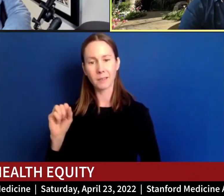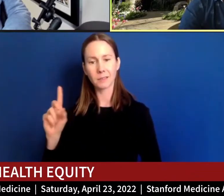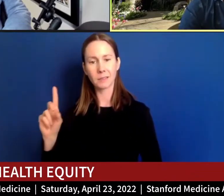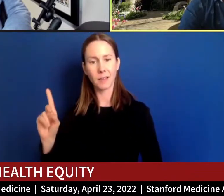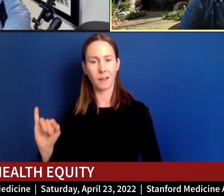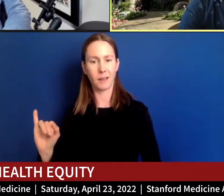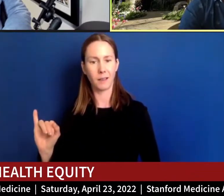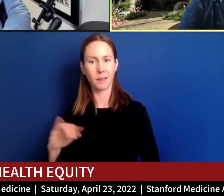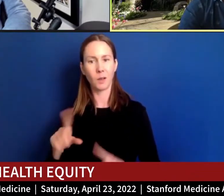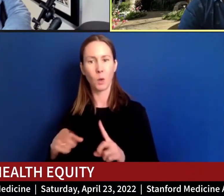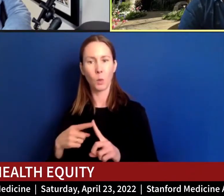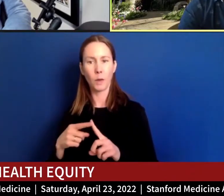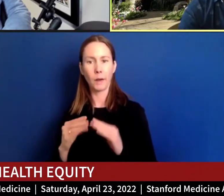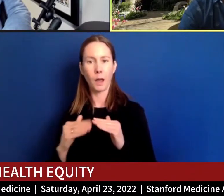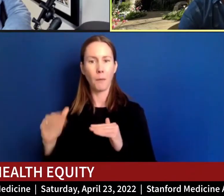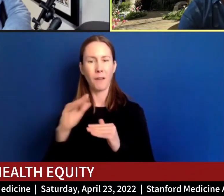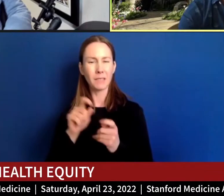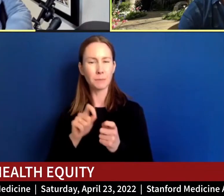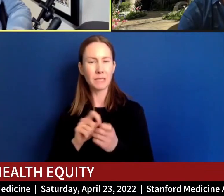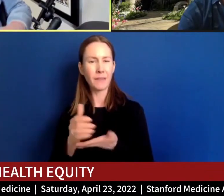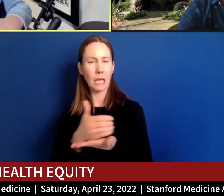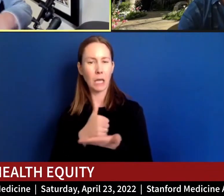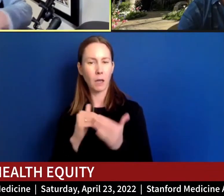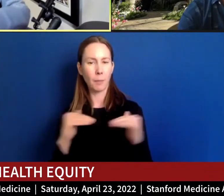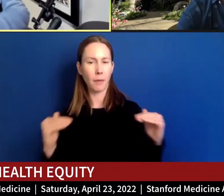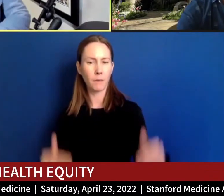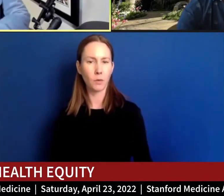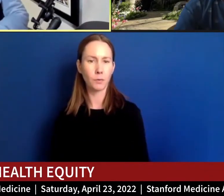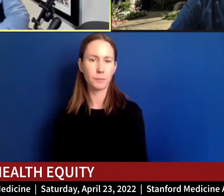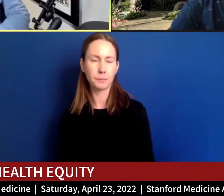going above a certain income level. >>> ANDRES GALLEGOS: And… look, the answer is